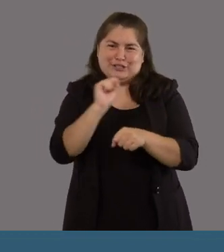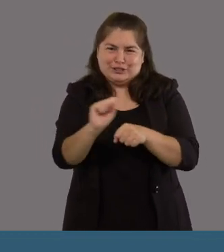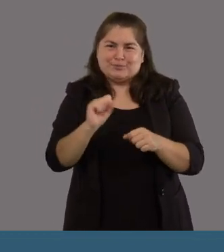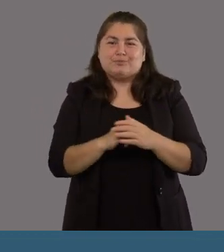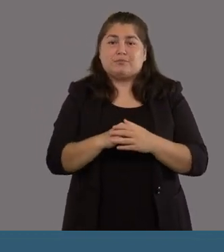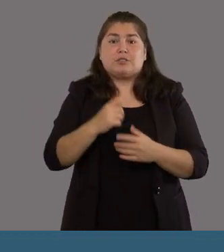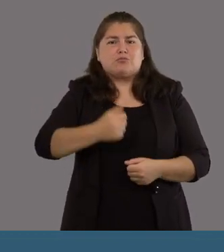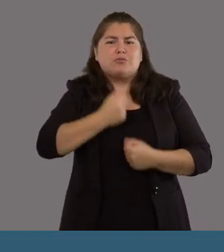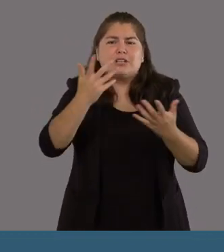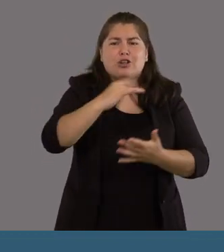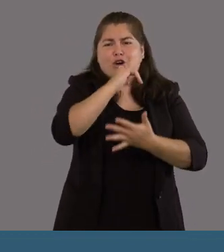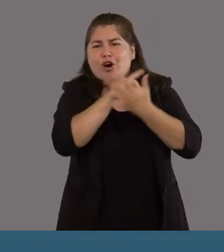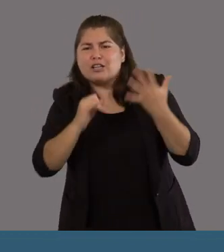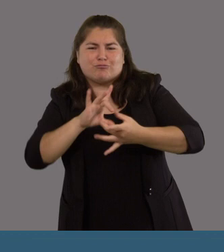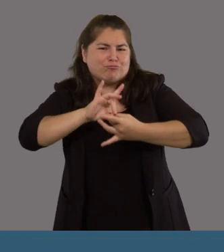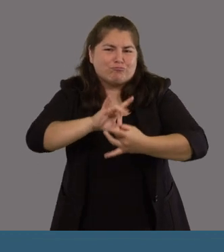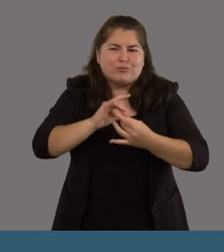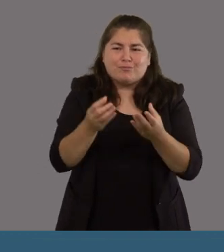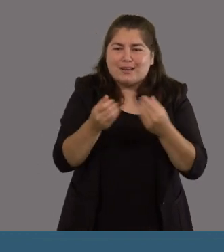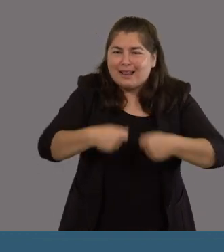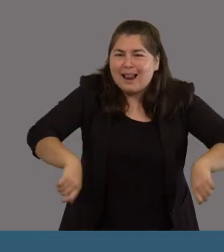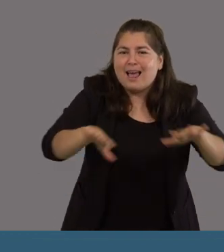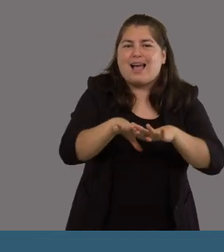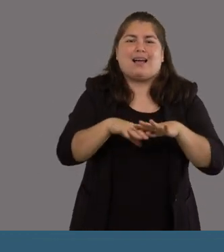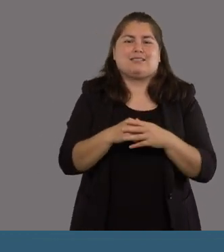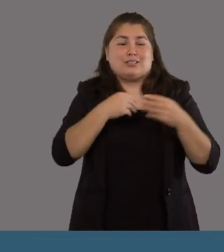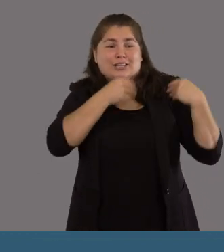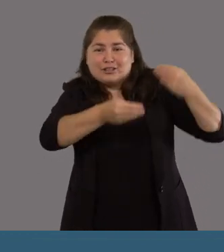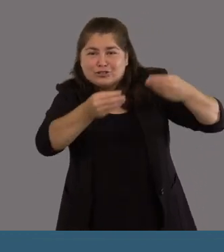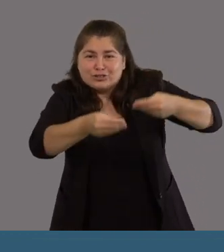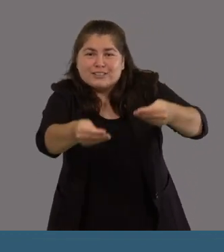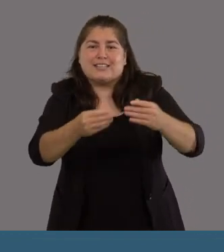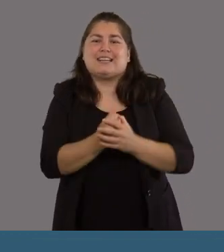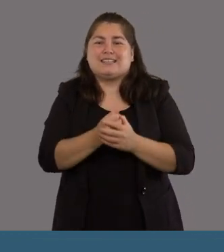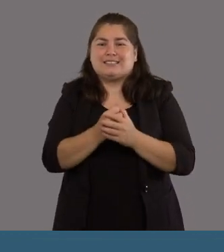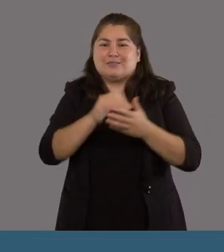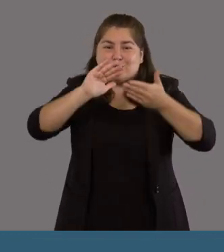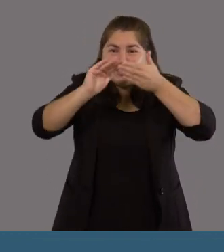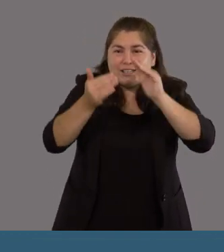They shared that their art was a way for them to connect to land, ancestors, community,